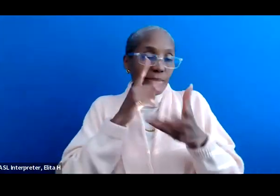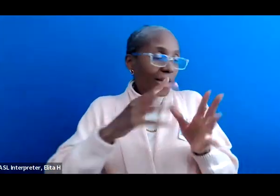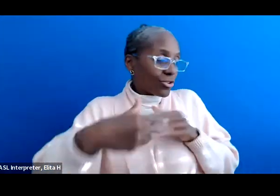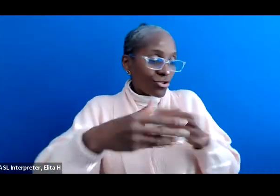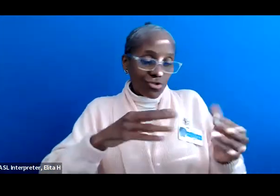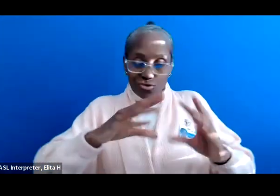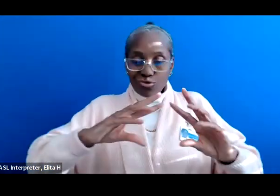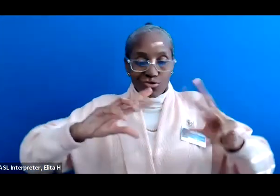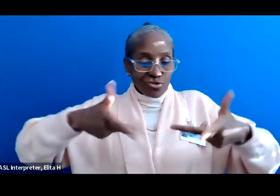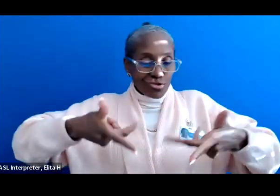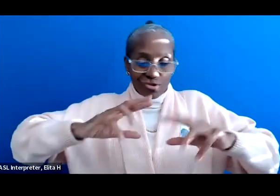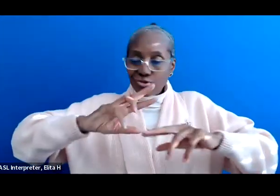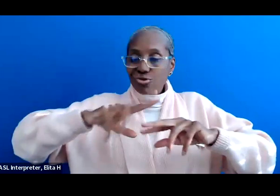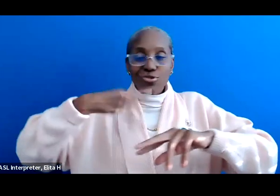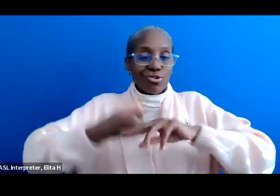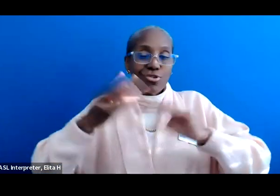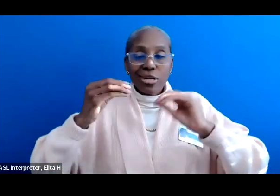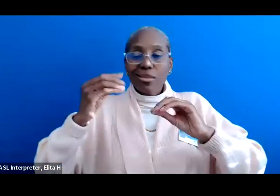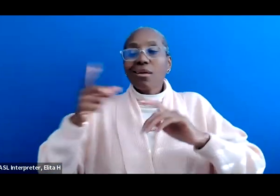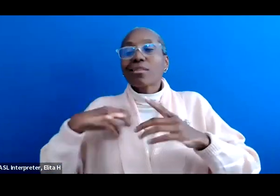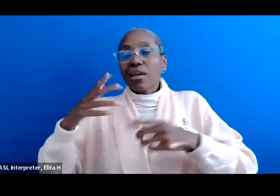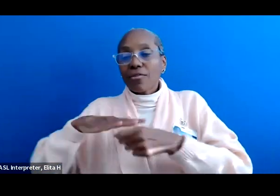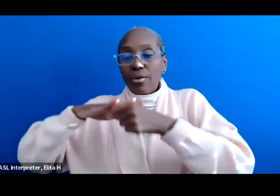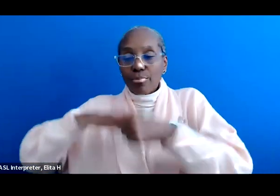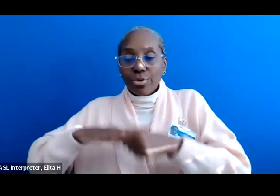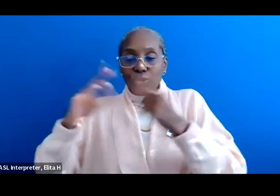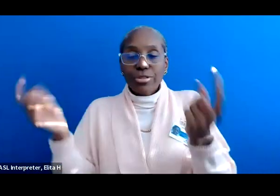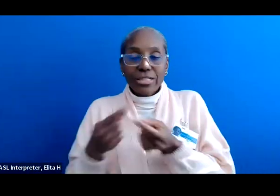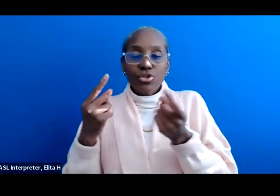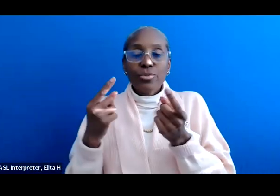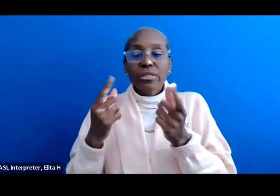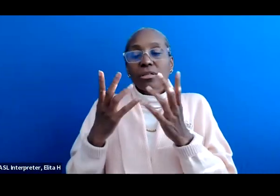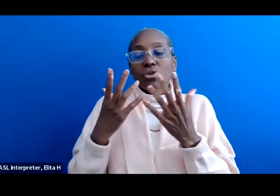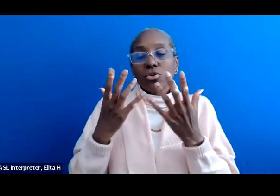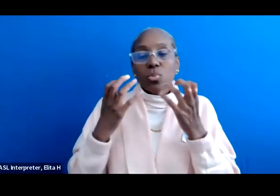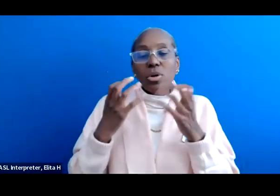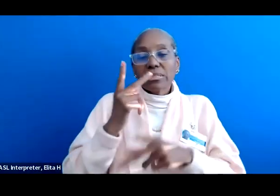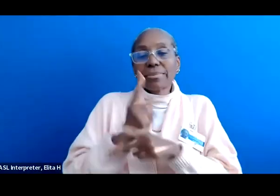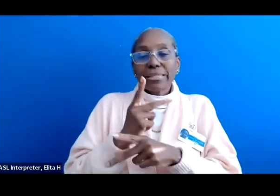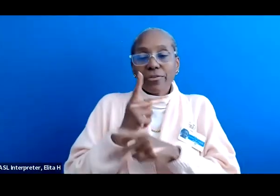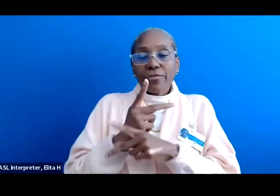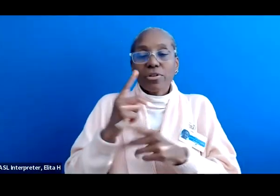couldn't be turned, and they might have a pressure injury. You just kind of have to be careful about all these things.